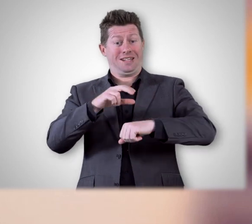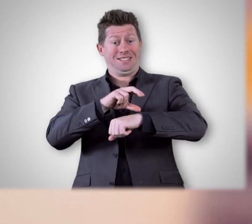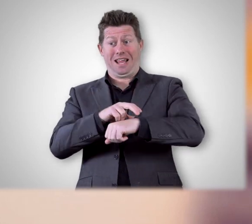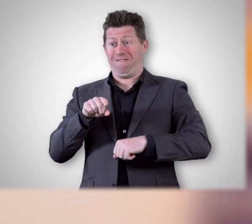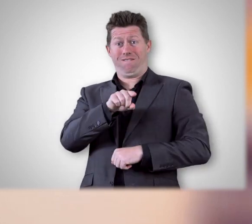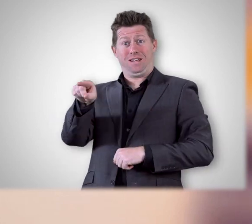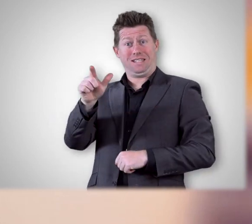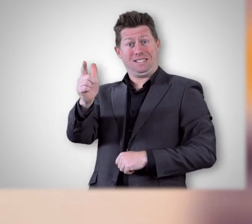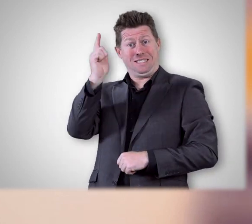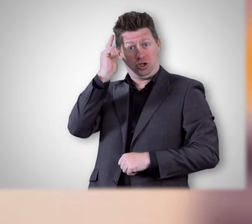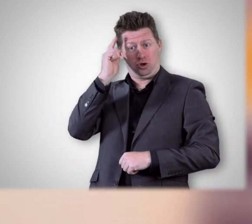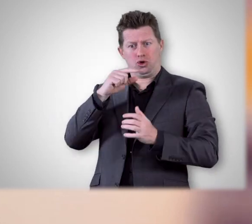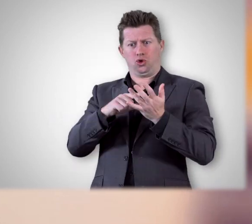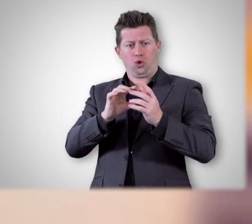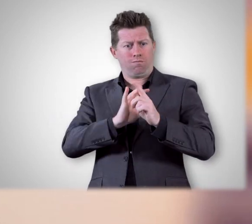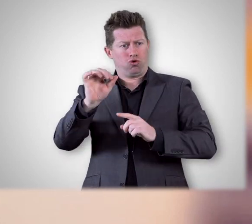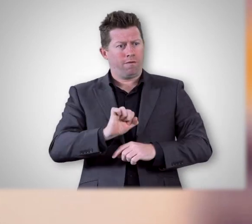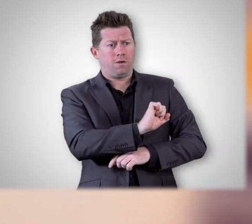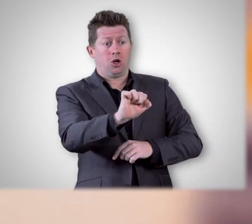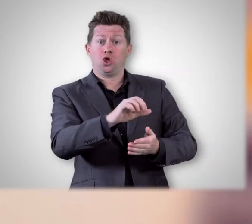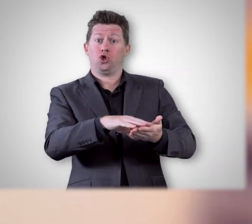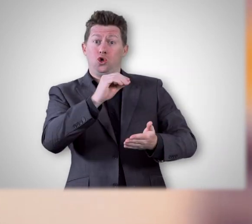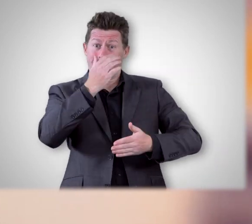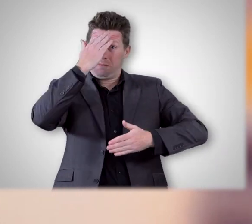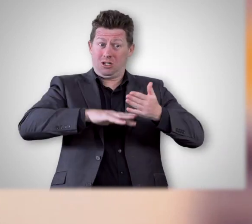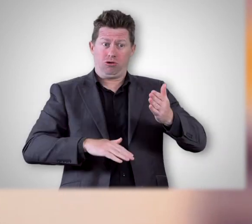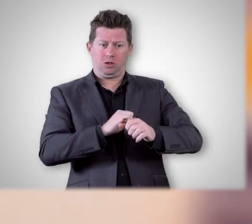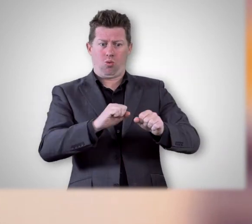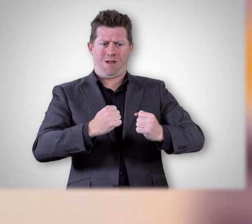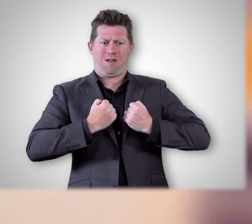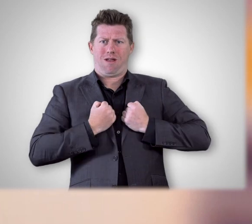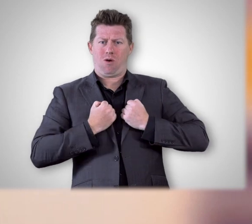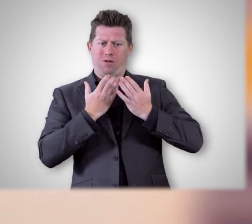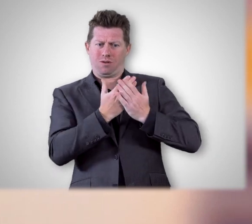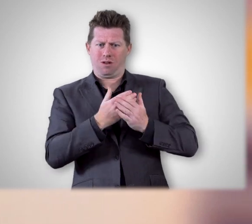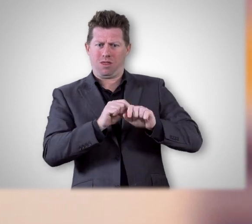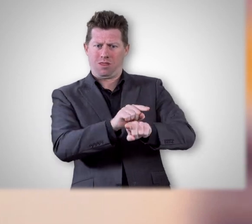TAFE teachers and to improve the student experience at Box Hill Institute for all students,